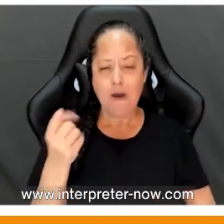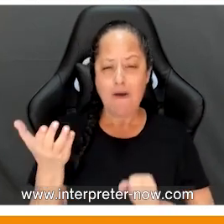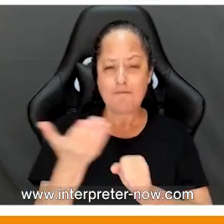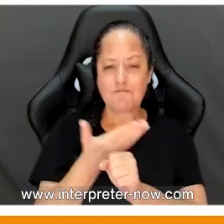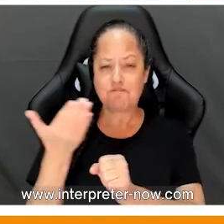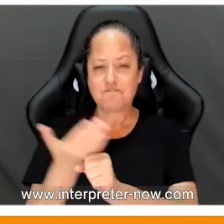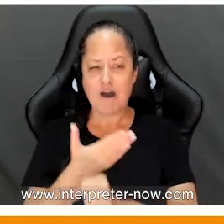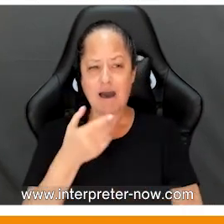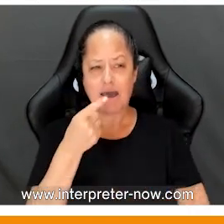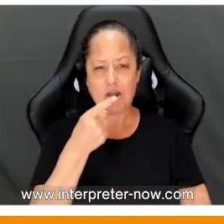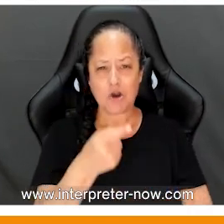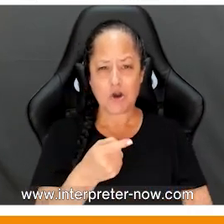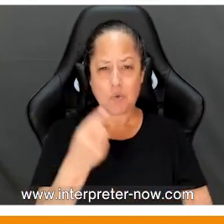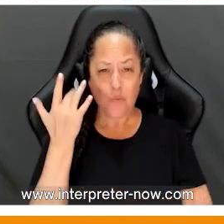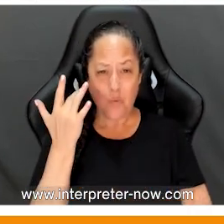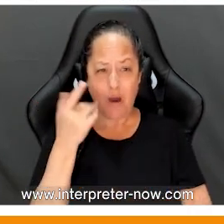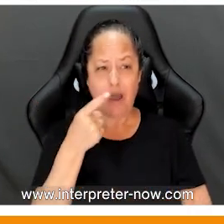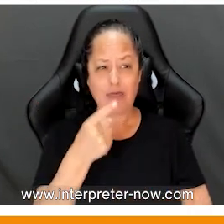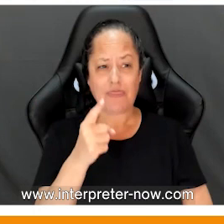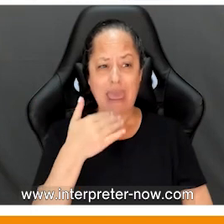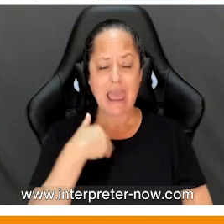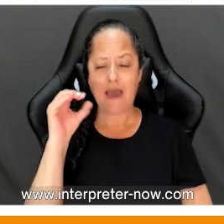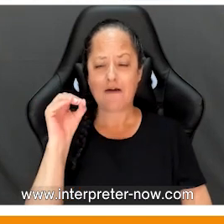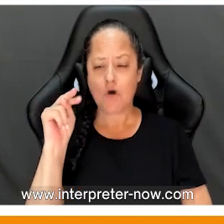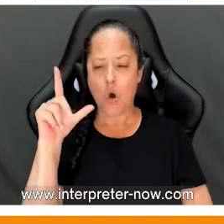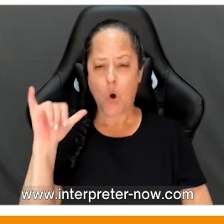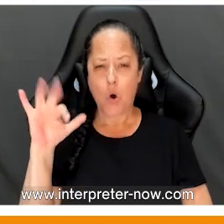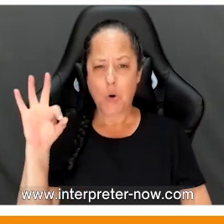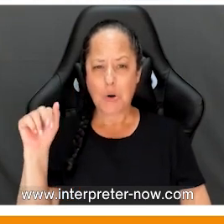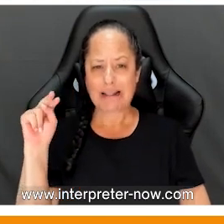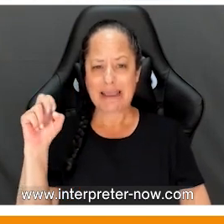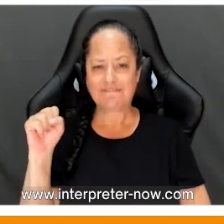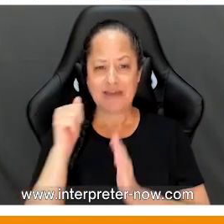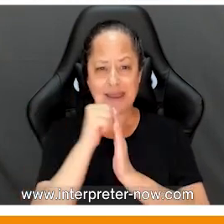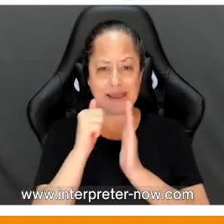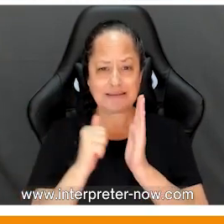fired over the fact that they have an Only Fans account.